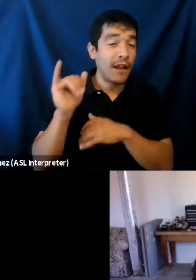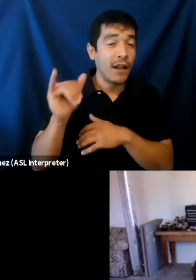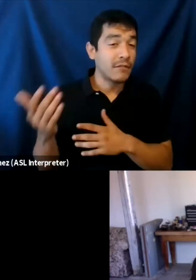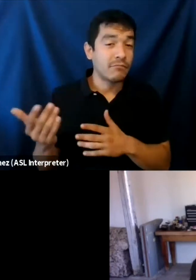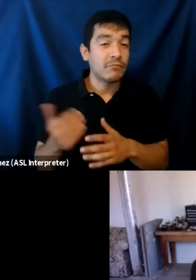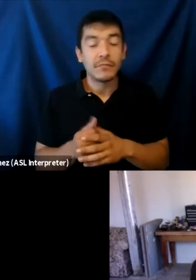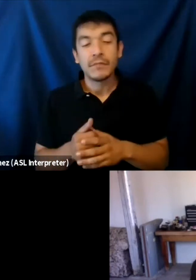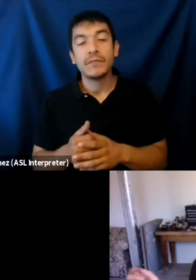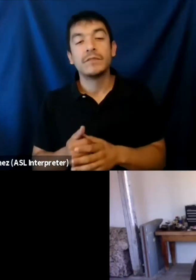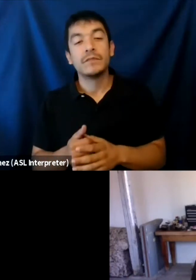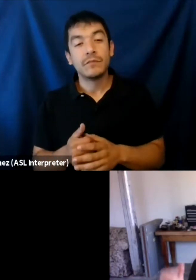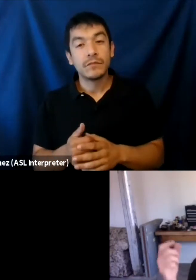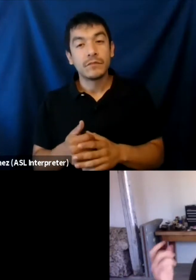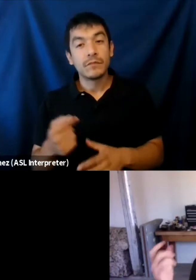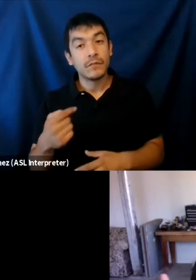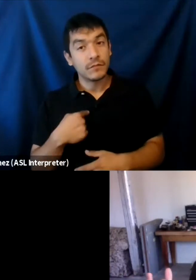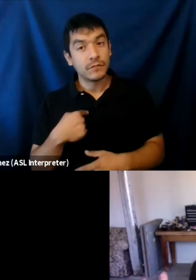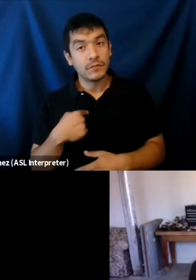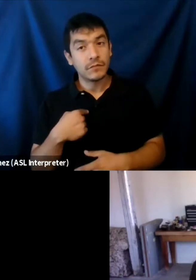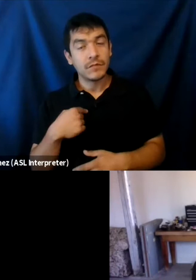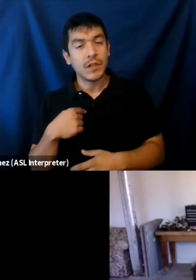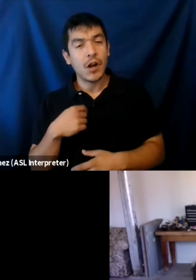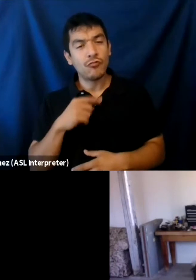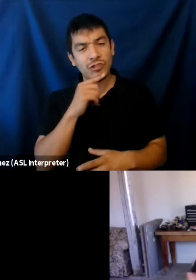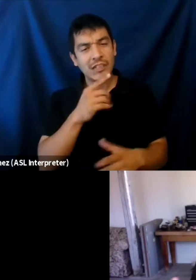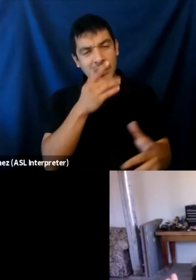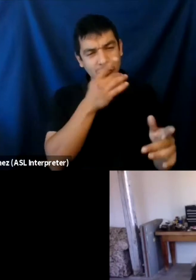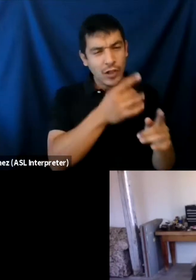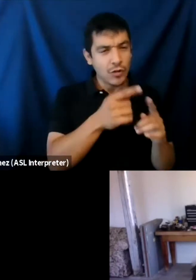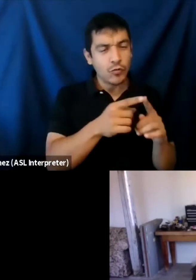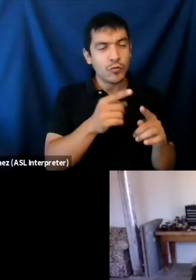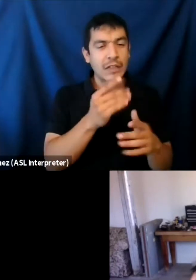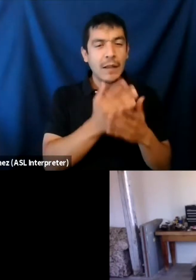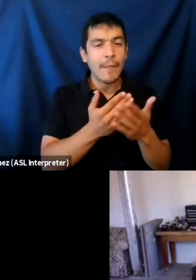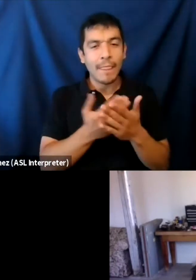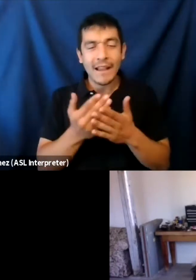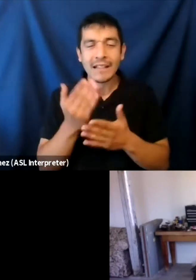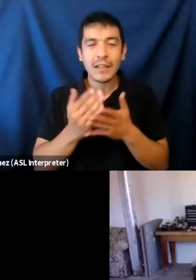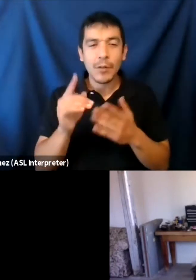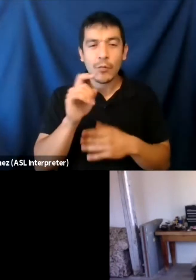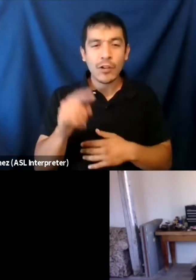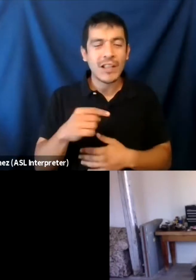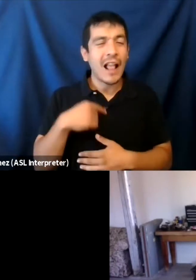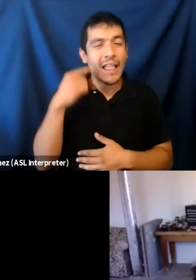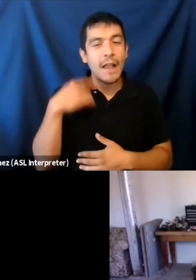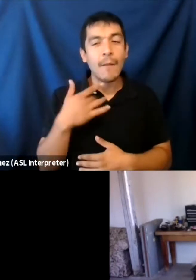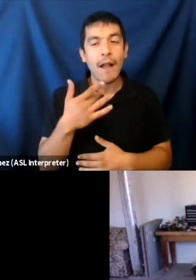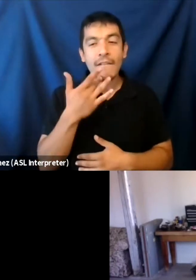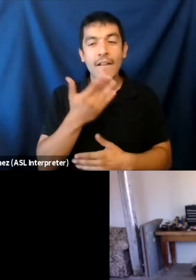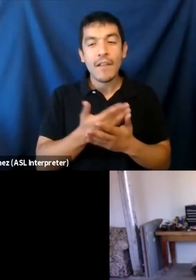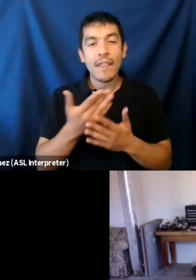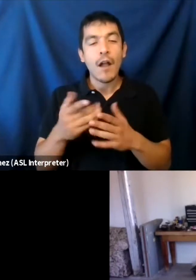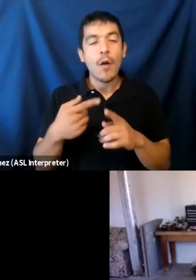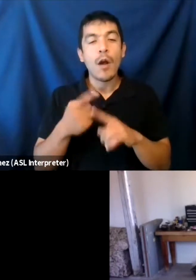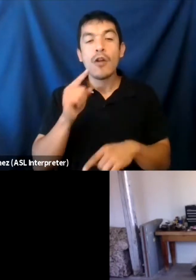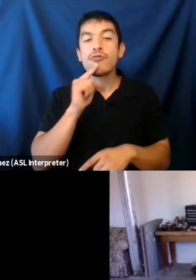Yeah, I guess I sort of am drawn to certain things, certain questions. I think my favorite thing is like when really, really banal details,